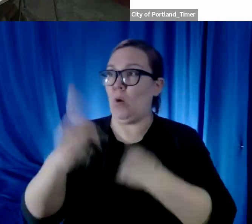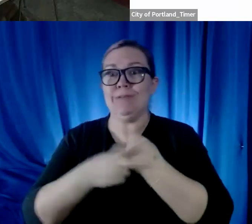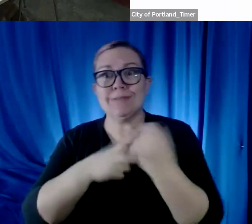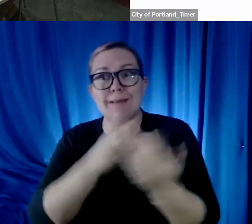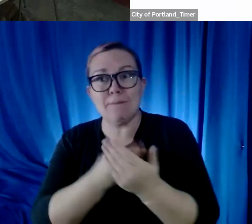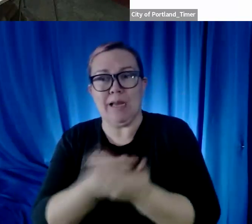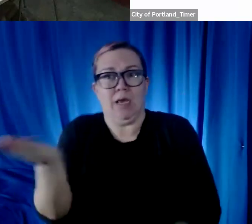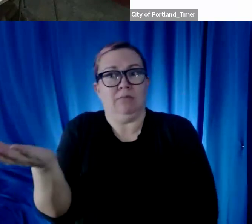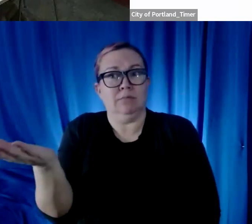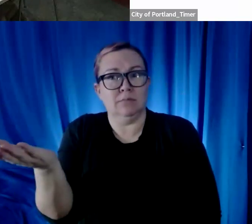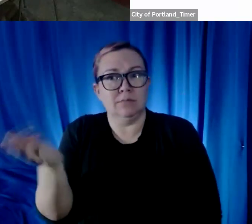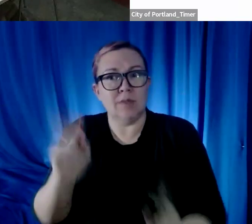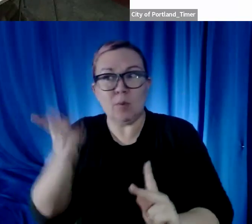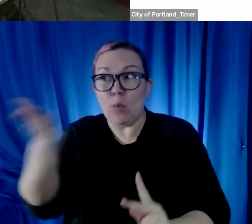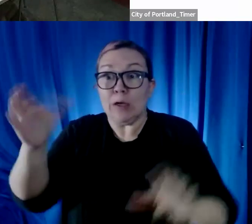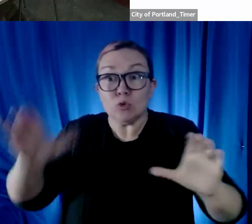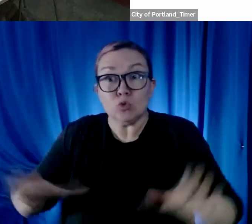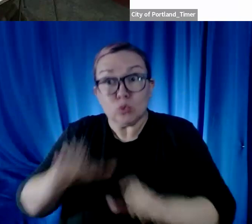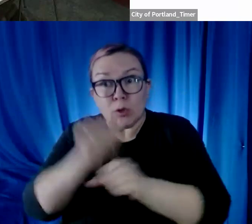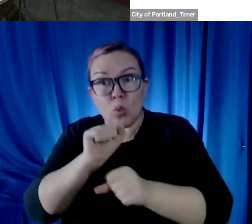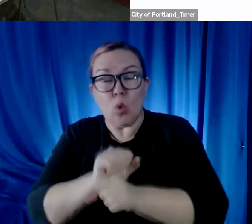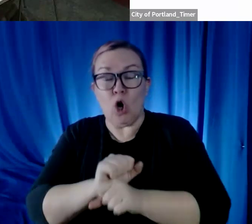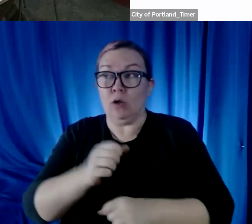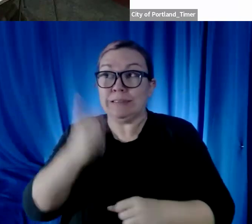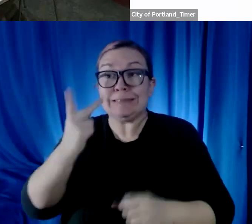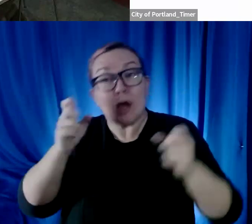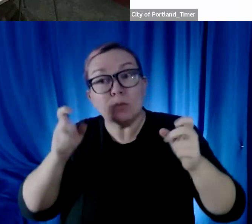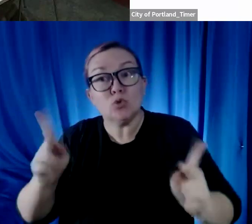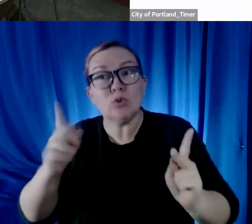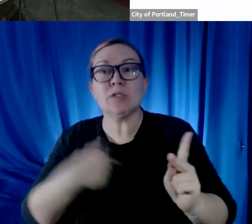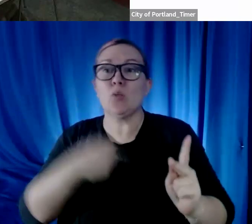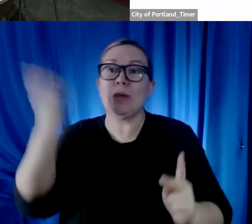Those on the front lines see opportunities that we often miss.